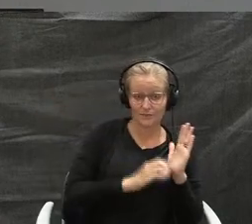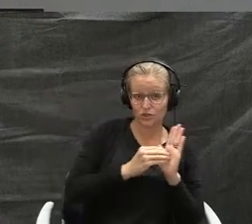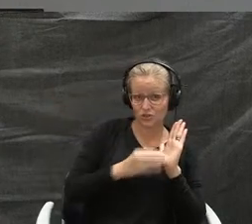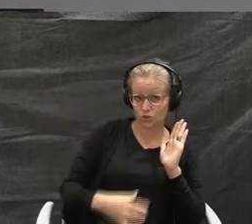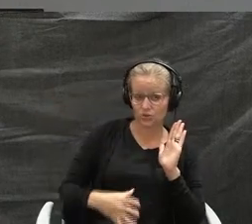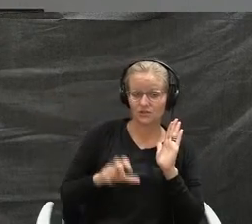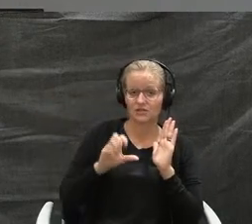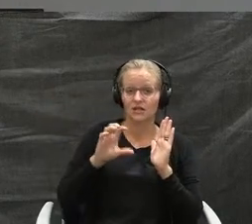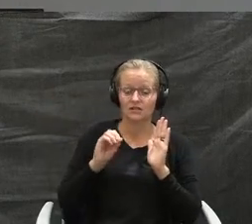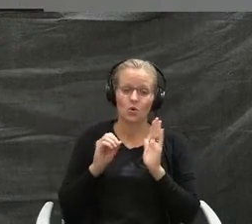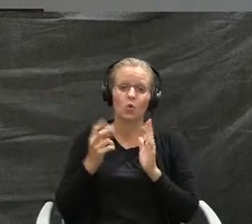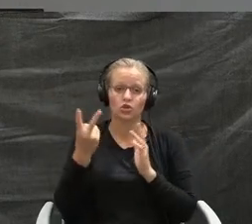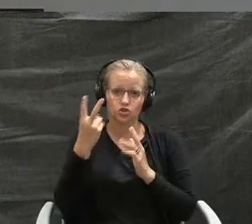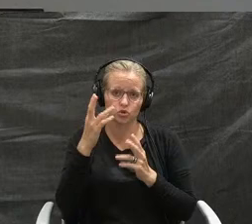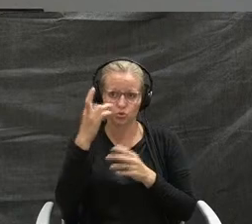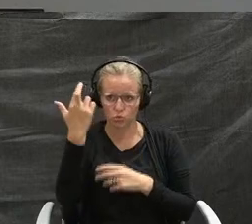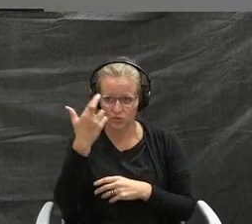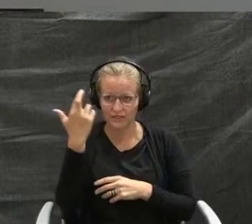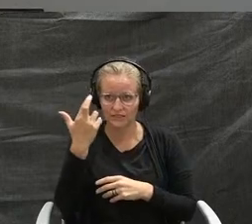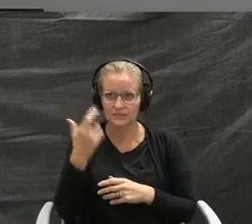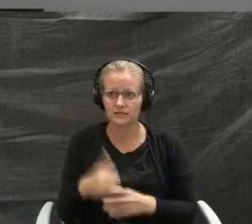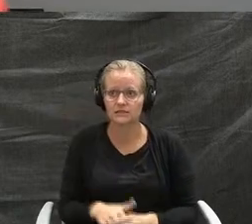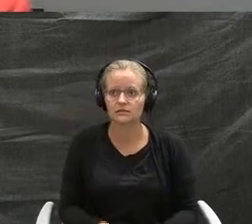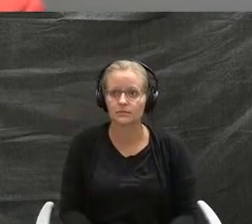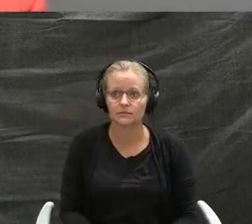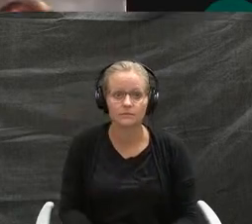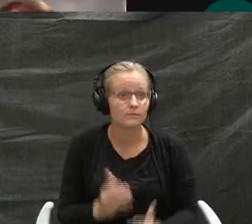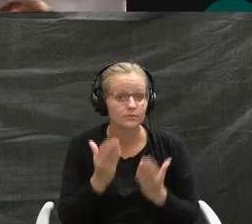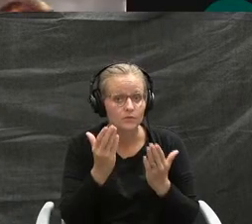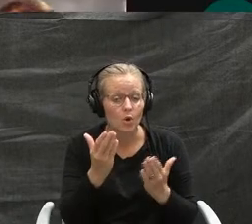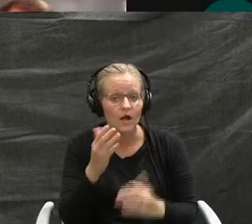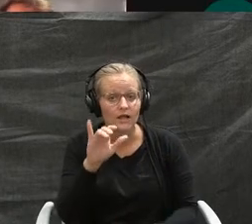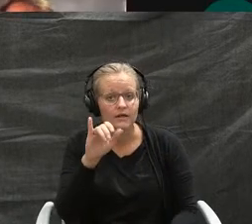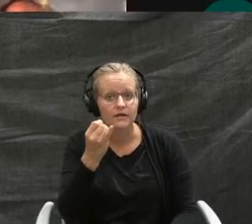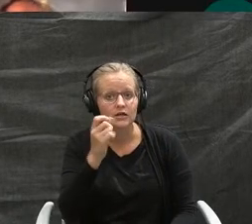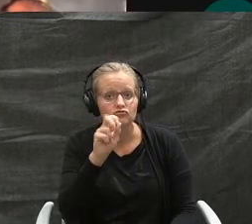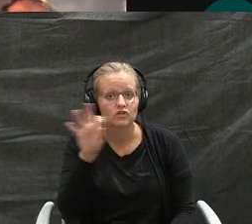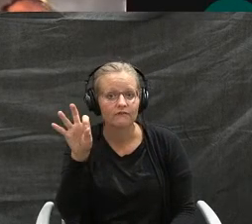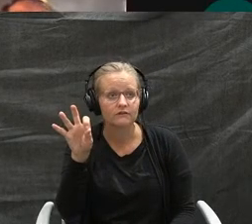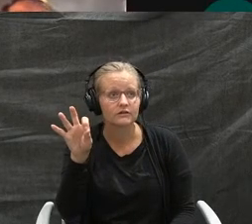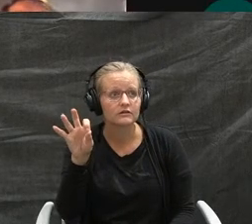And later. No, I would say my biggest concern is making